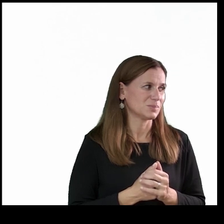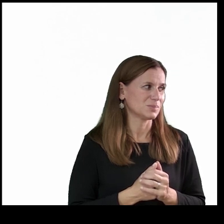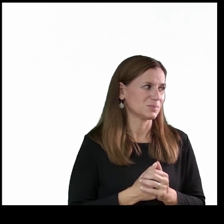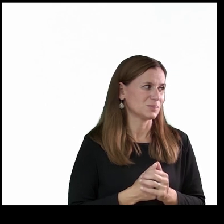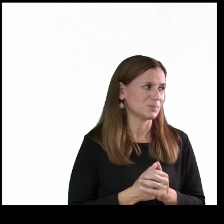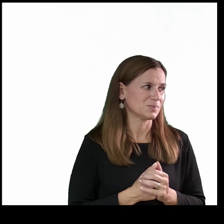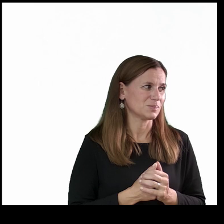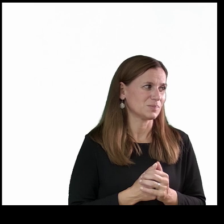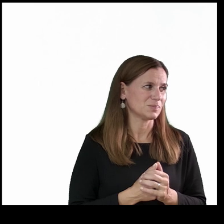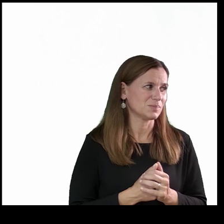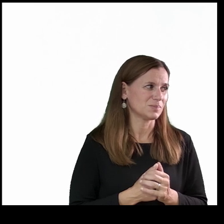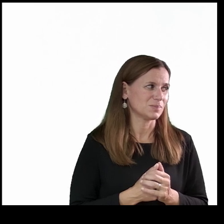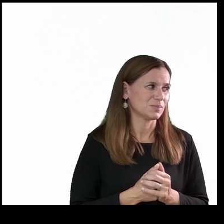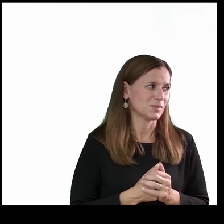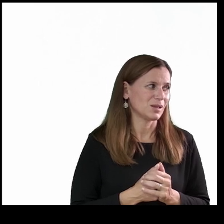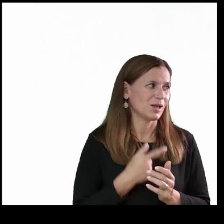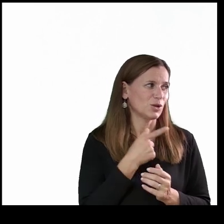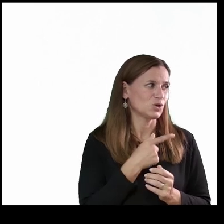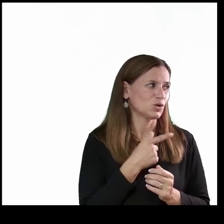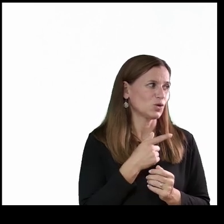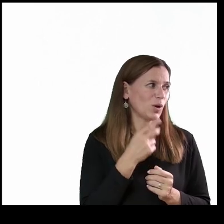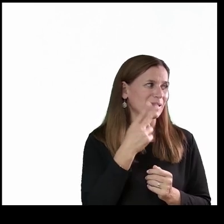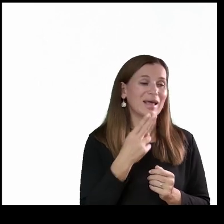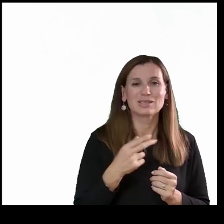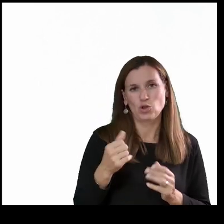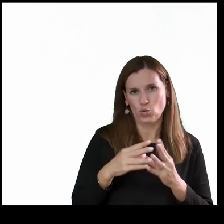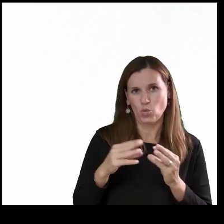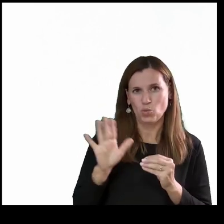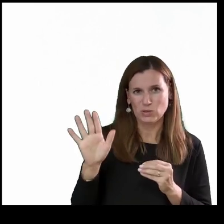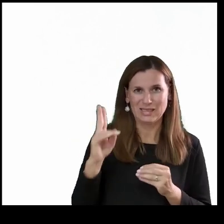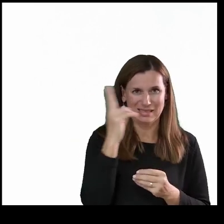from Arad on Simkolta about how